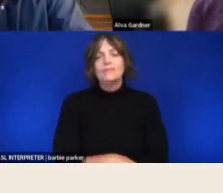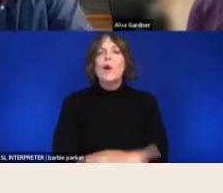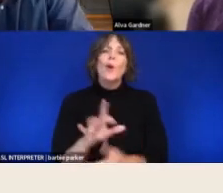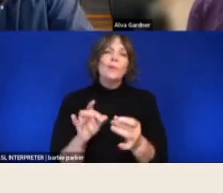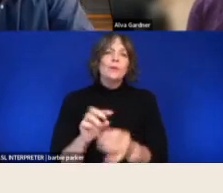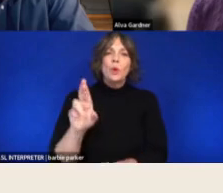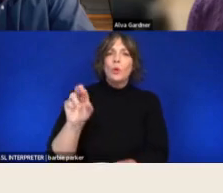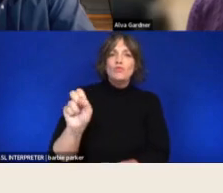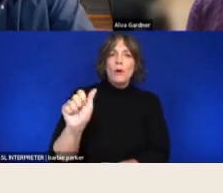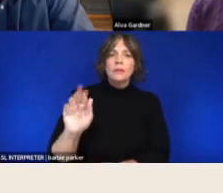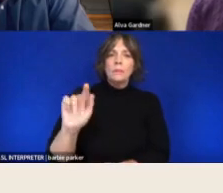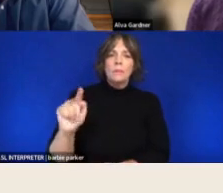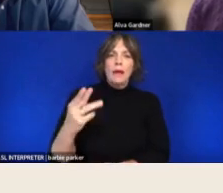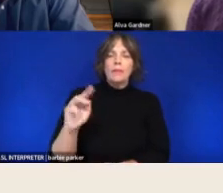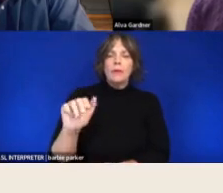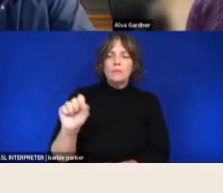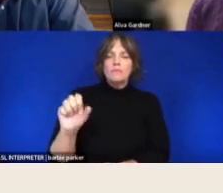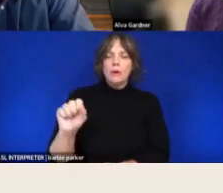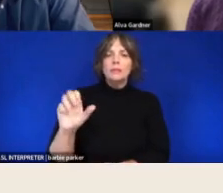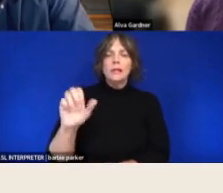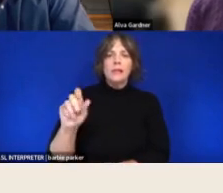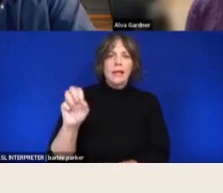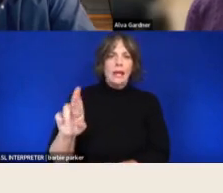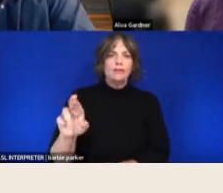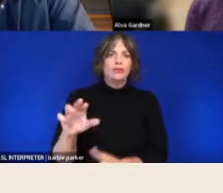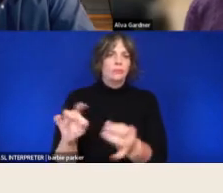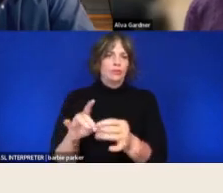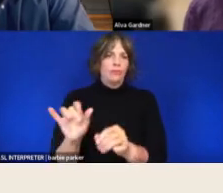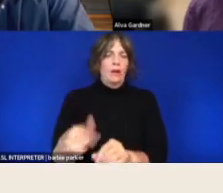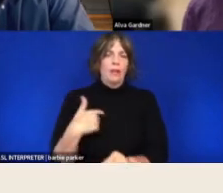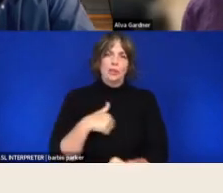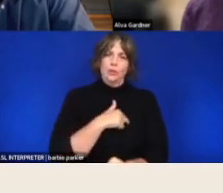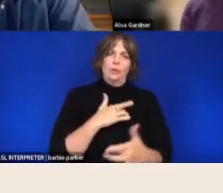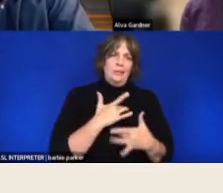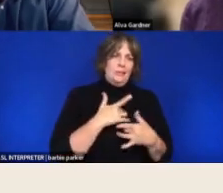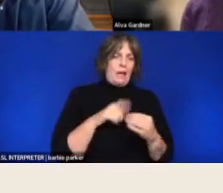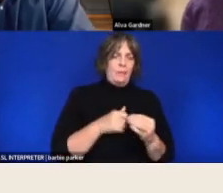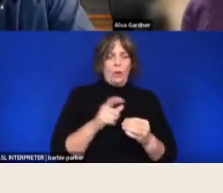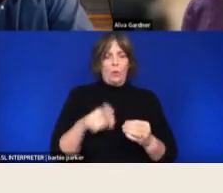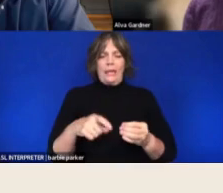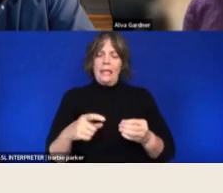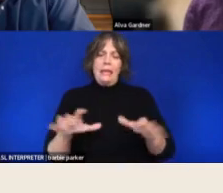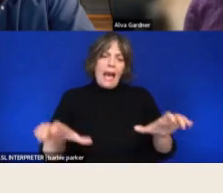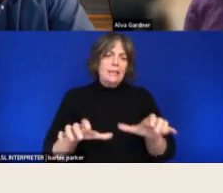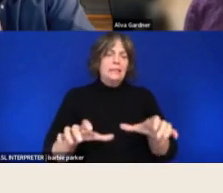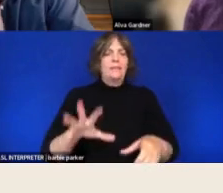the mud so we get that satisfying result? So we need active, engaged leaders to get us through the middle, and it